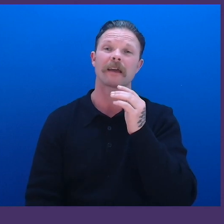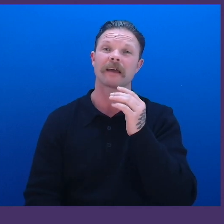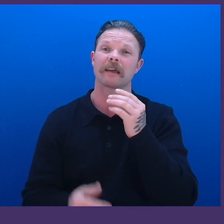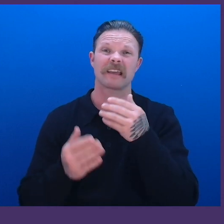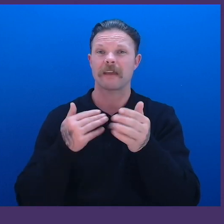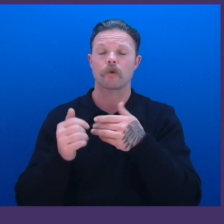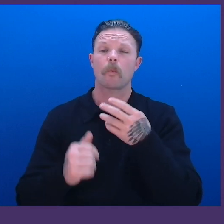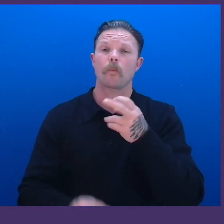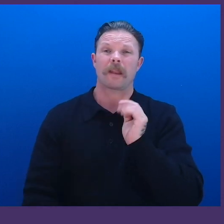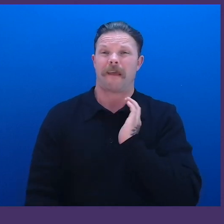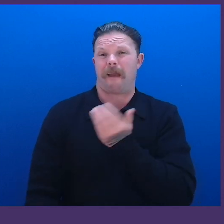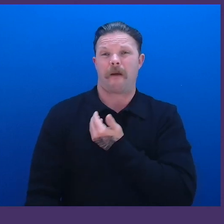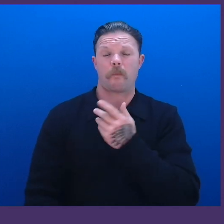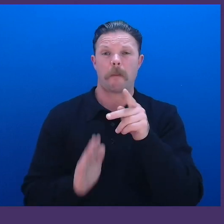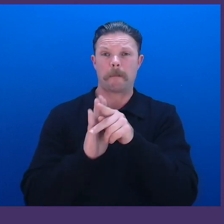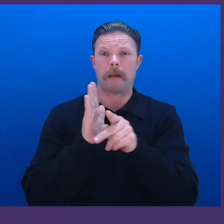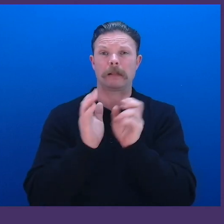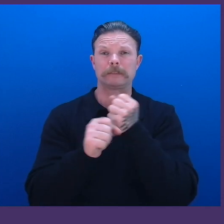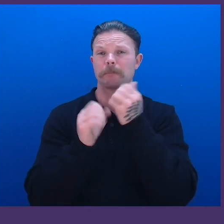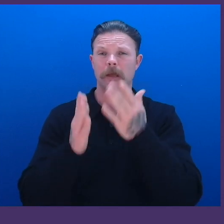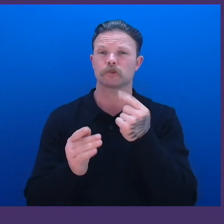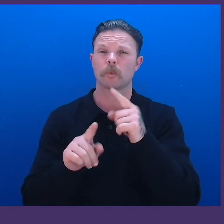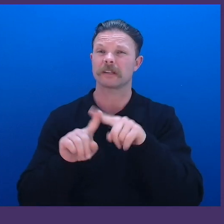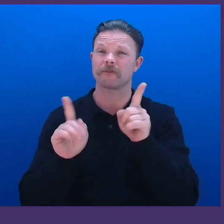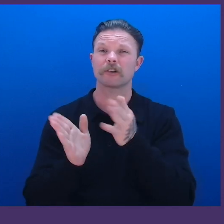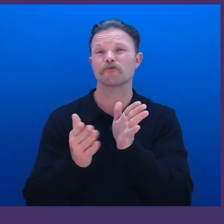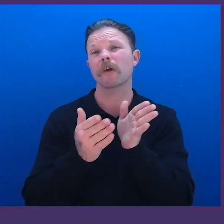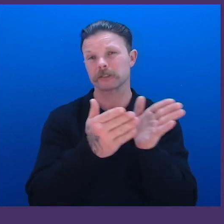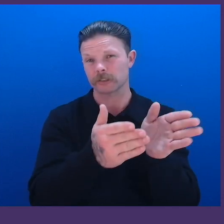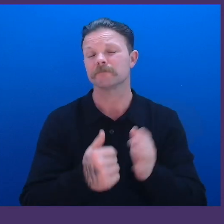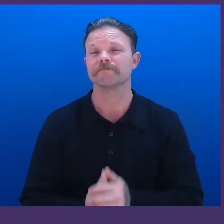to be going in a different direction. Rylin Rodgers: Thank you so much.